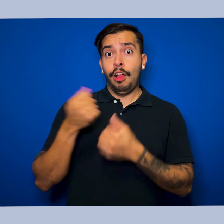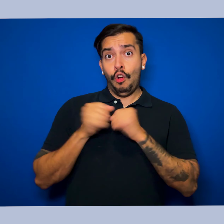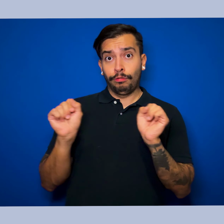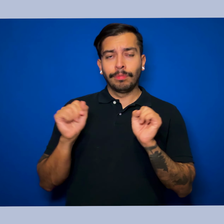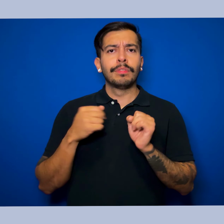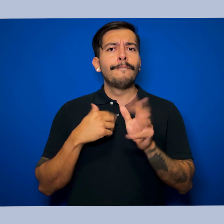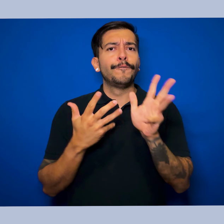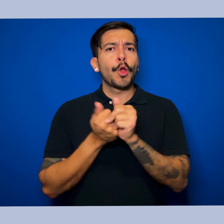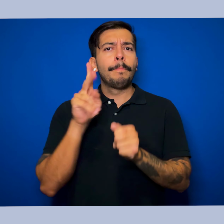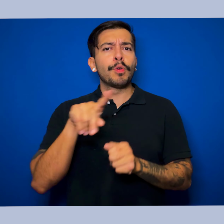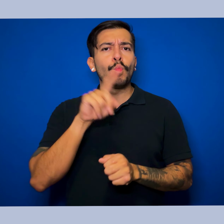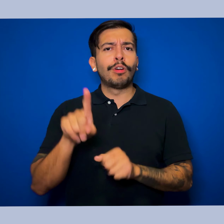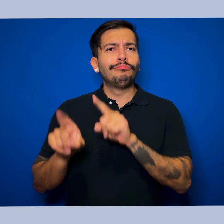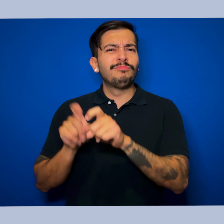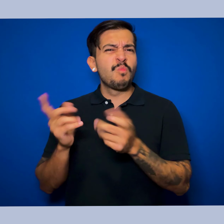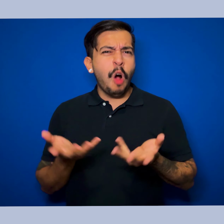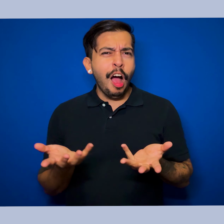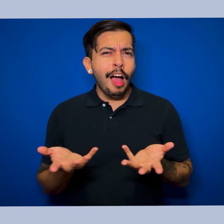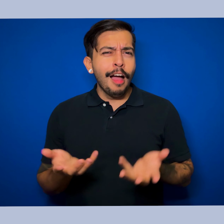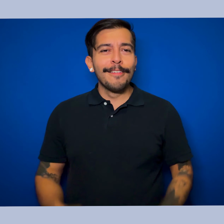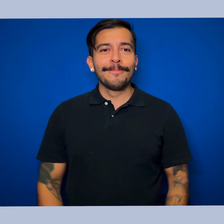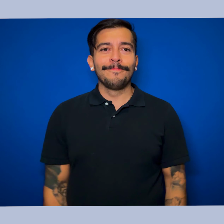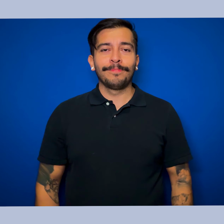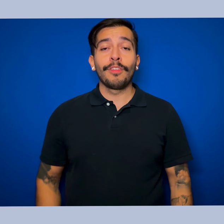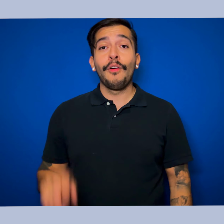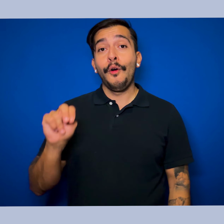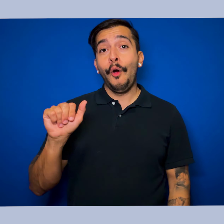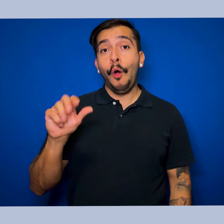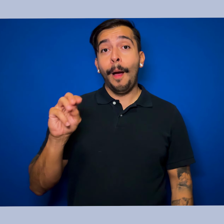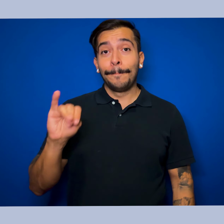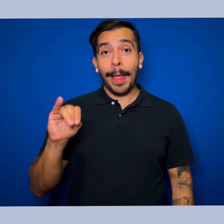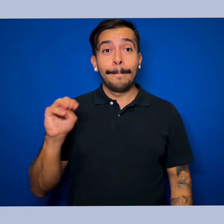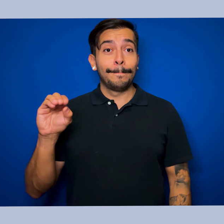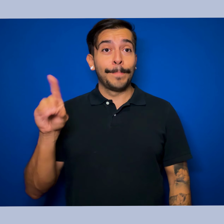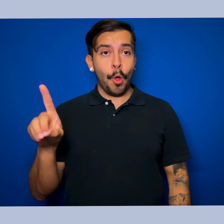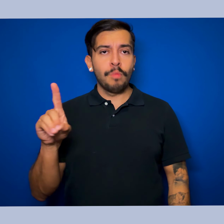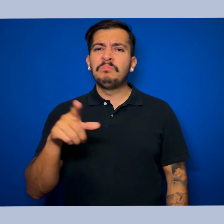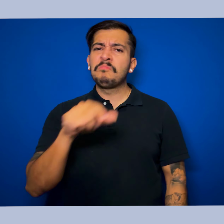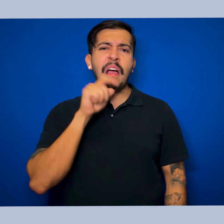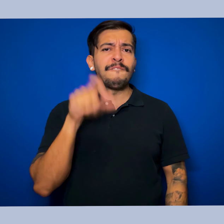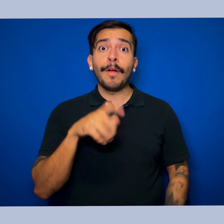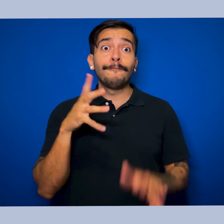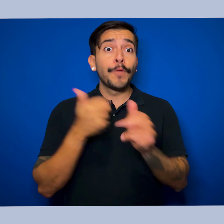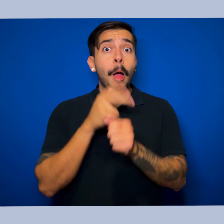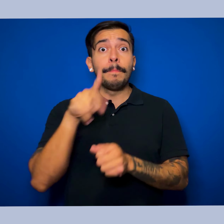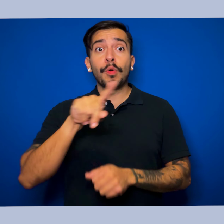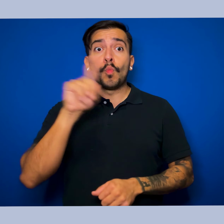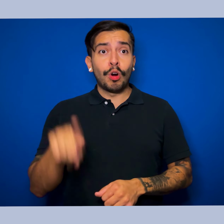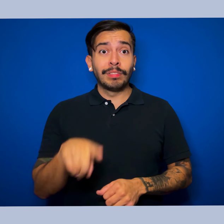discloses? Naomi, MOD. There's no need for any follow up questions